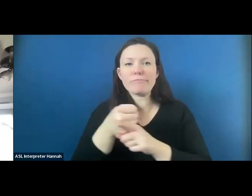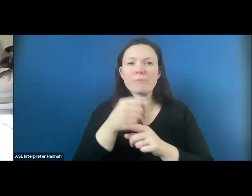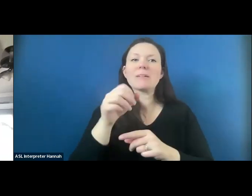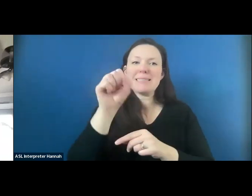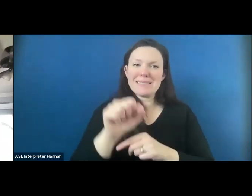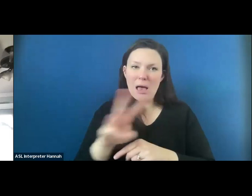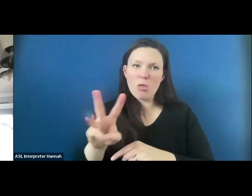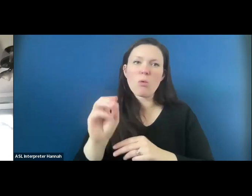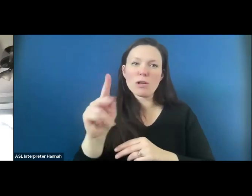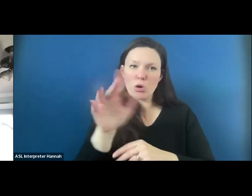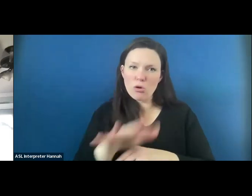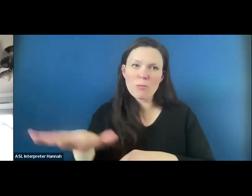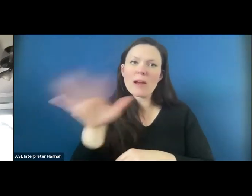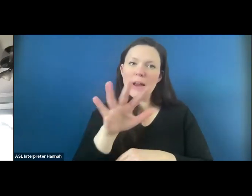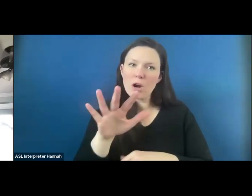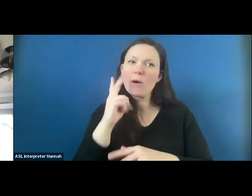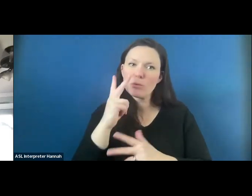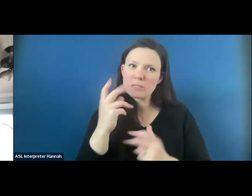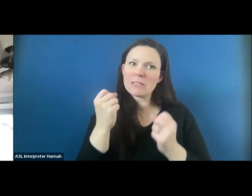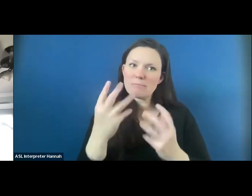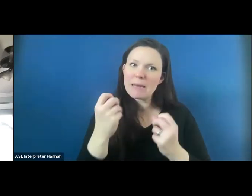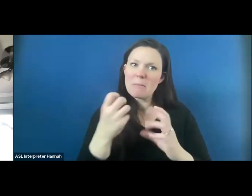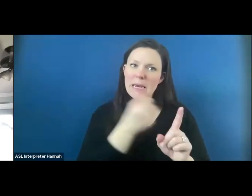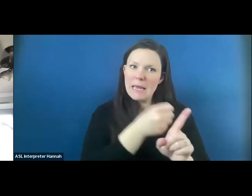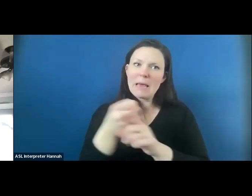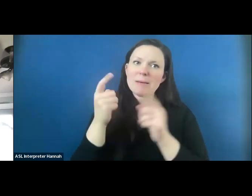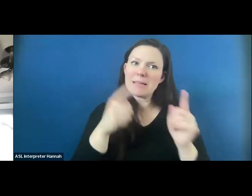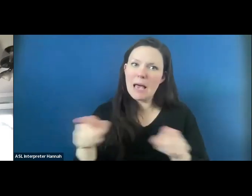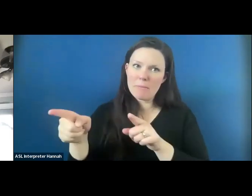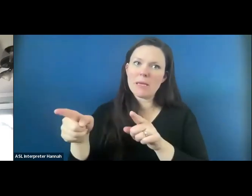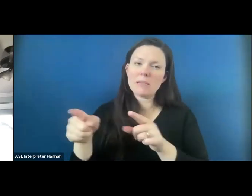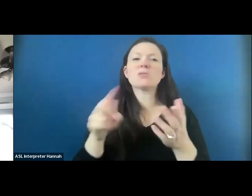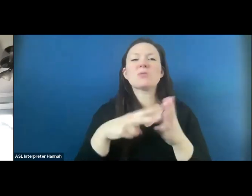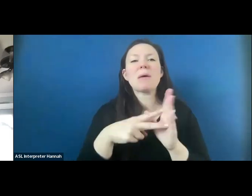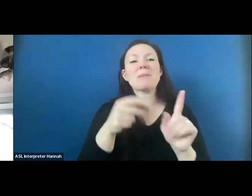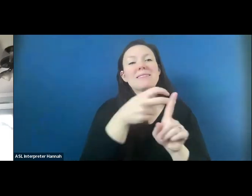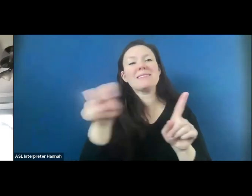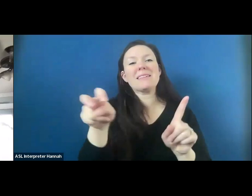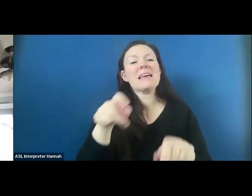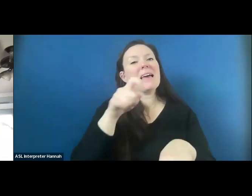And so we really believe that these just transition must center indigenous voices and leadership,